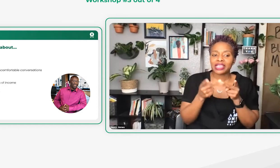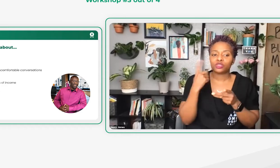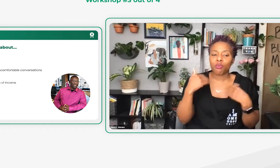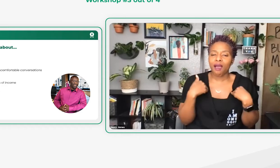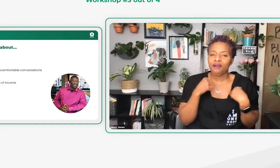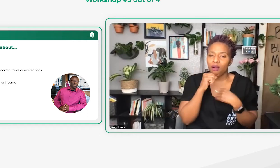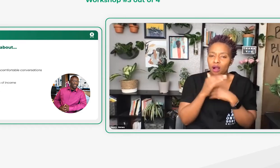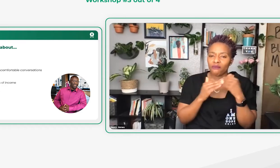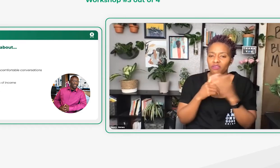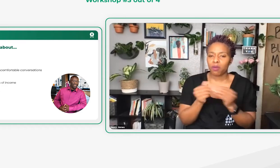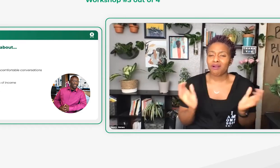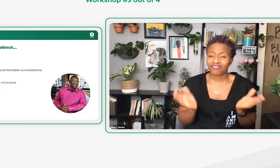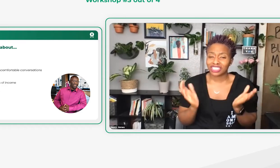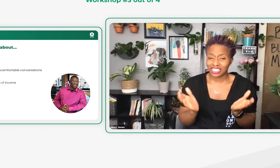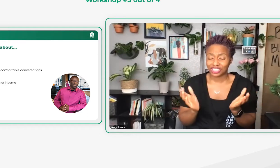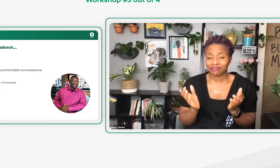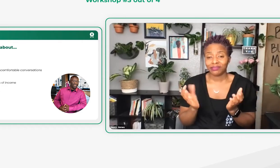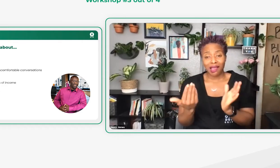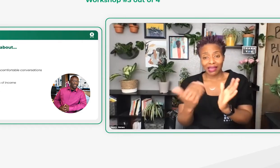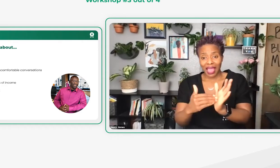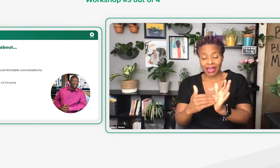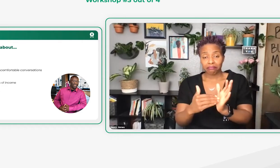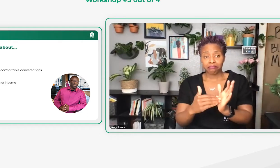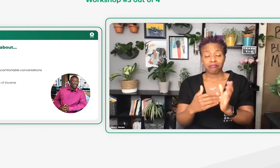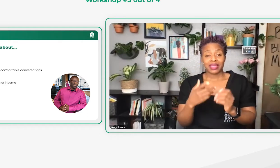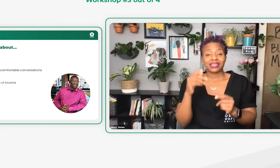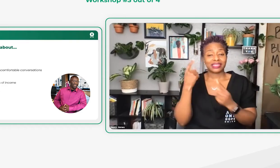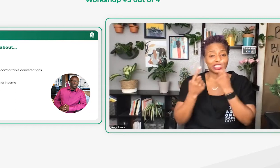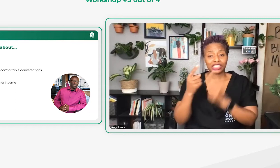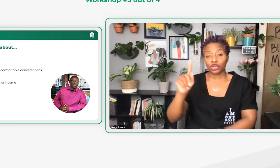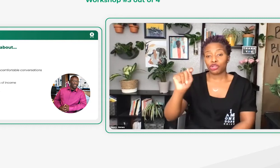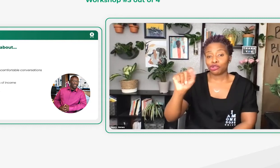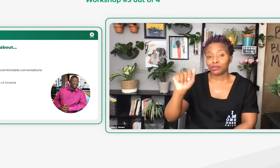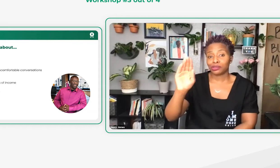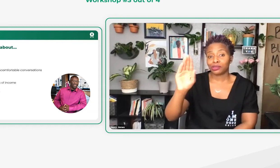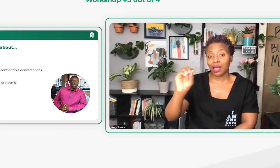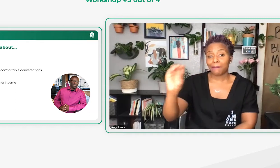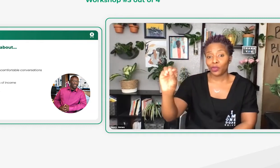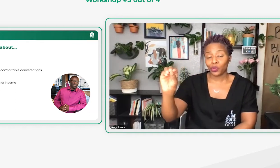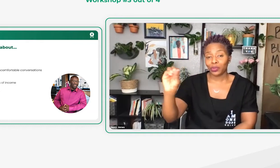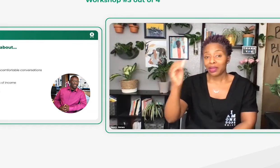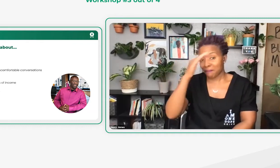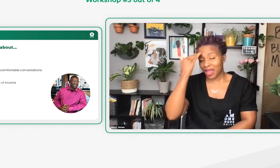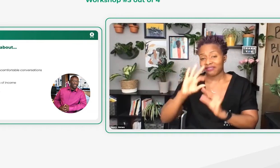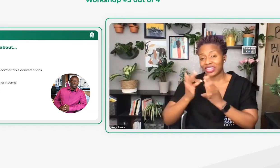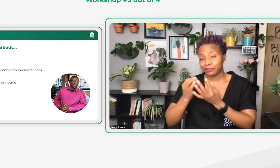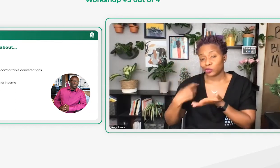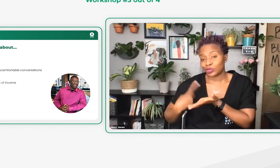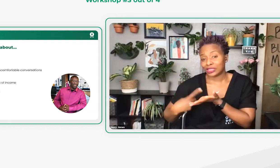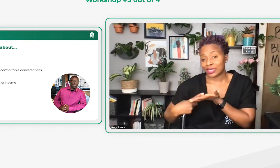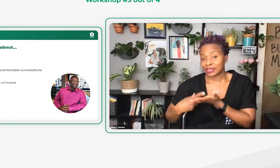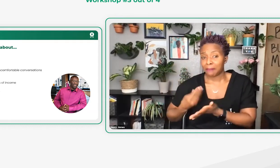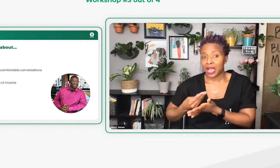I wanted to create a space to have uncomfortable conversations. Again, considering taboos